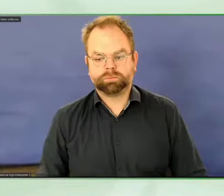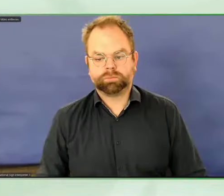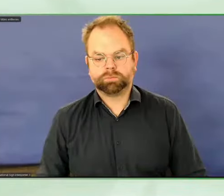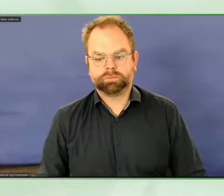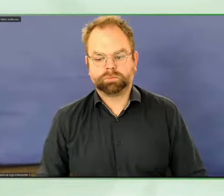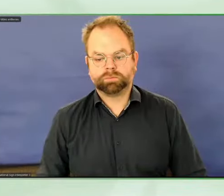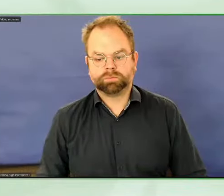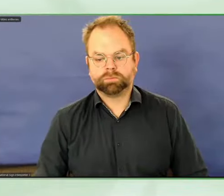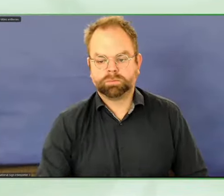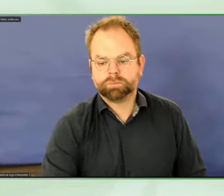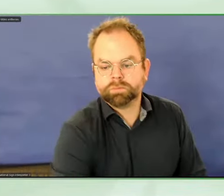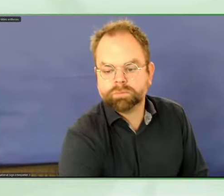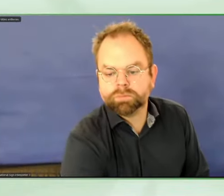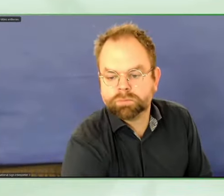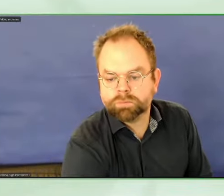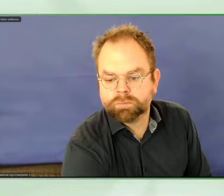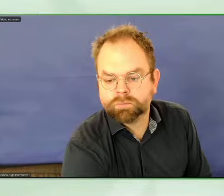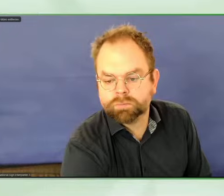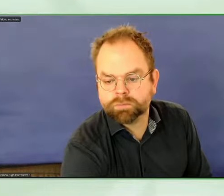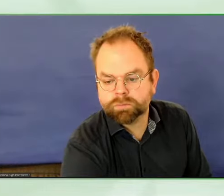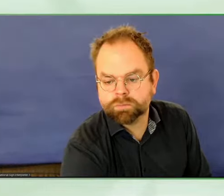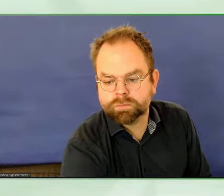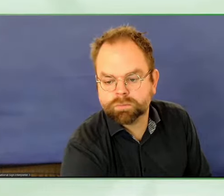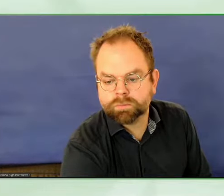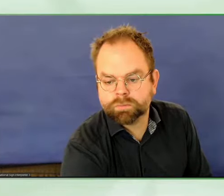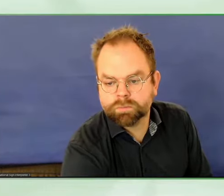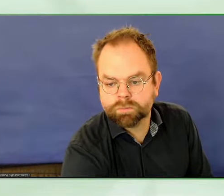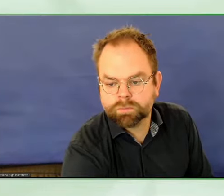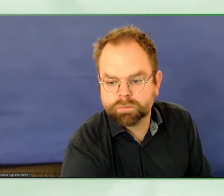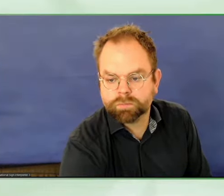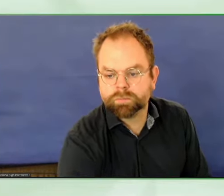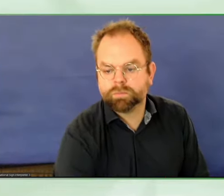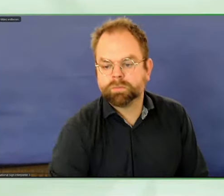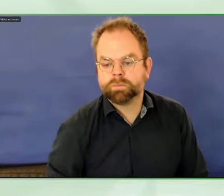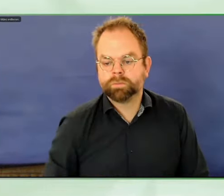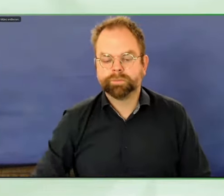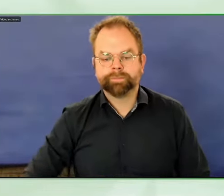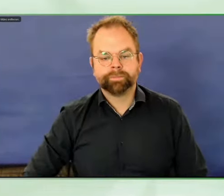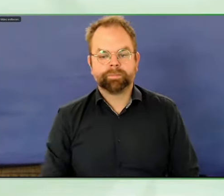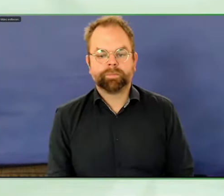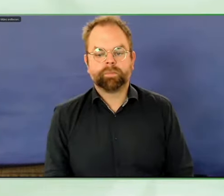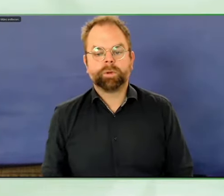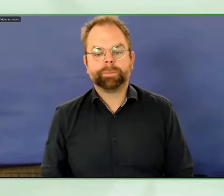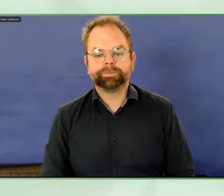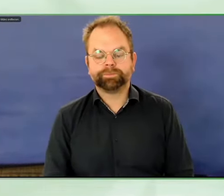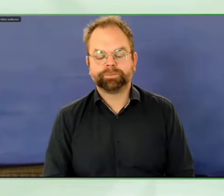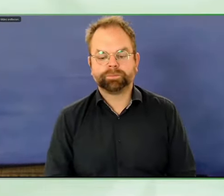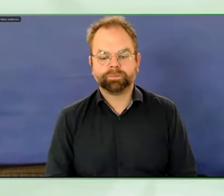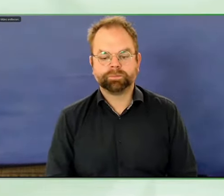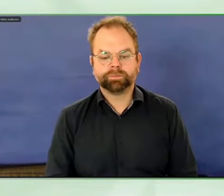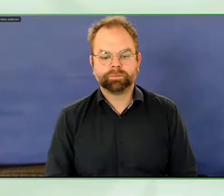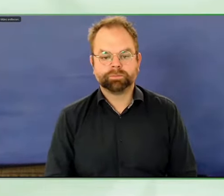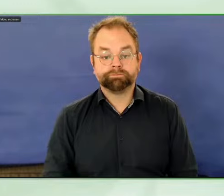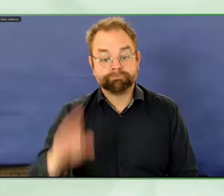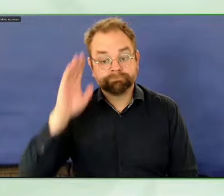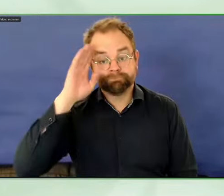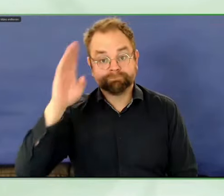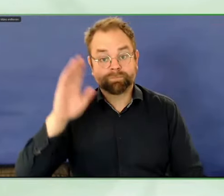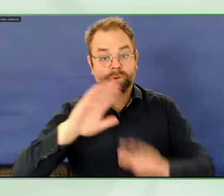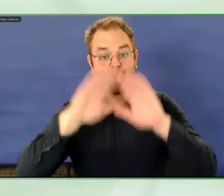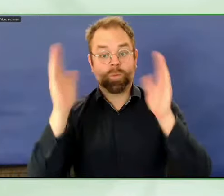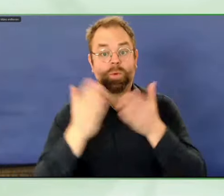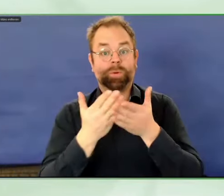We are a company based in Canada with global operations.